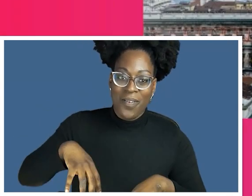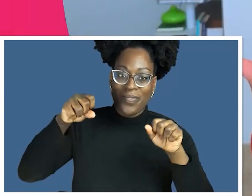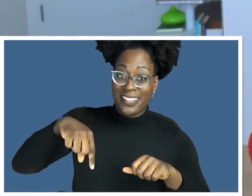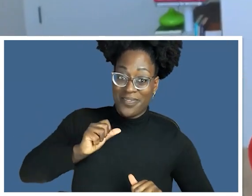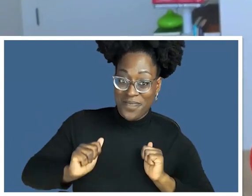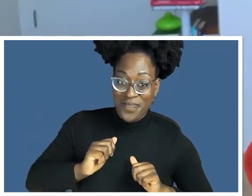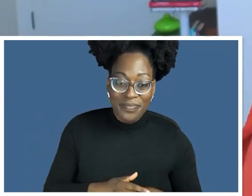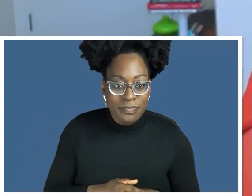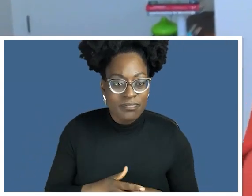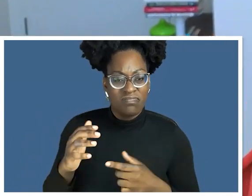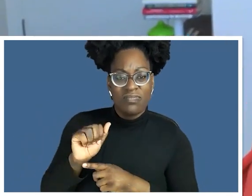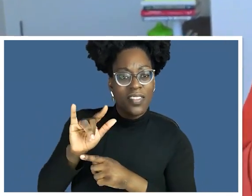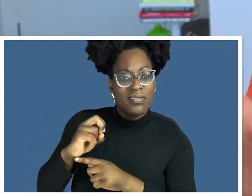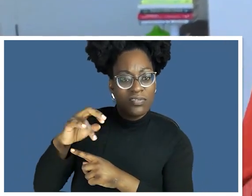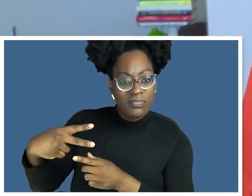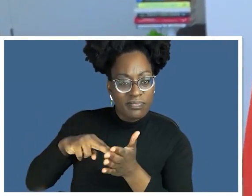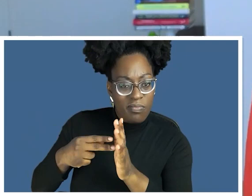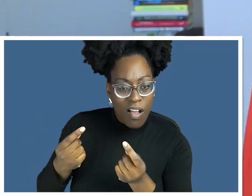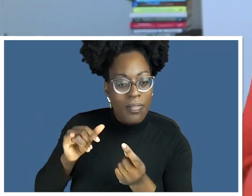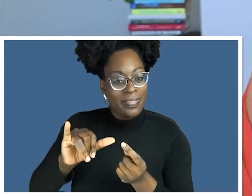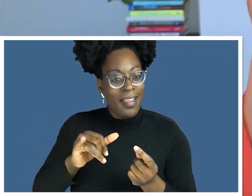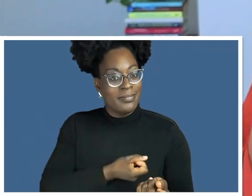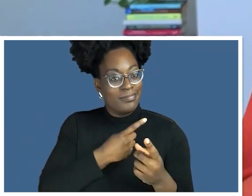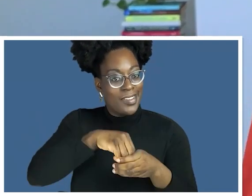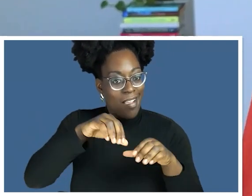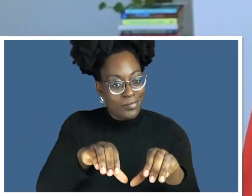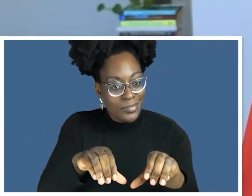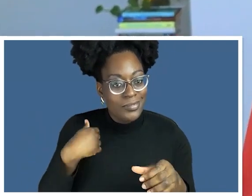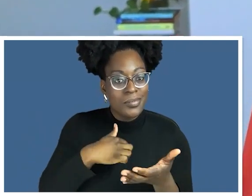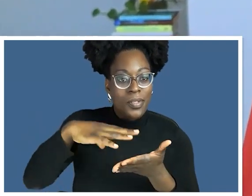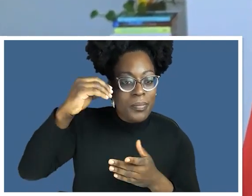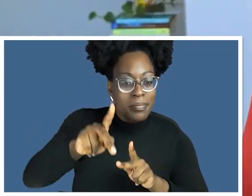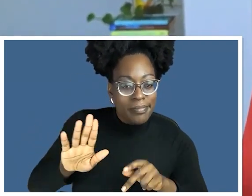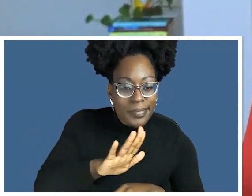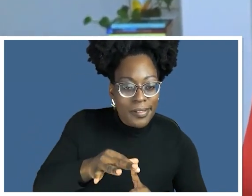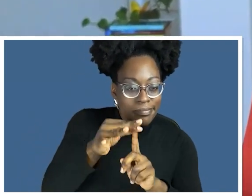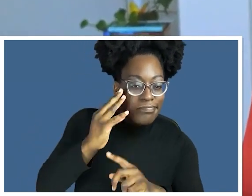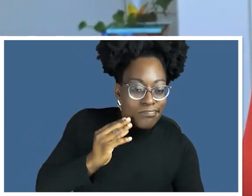What is allyship? Allyship is empathy in action. We learn what people are uniquely experiencing,